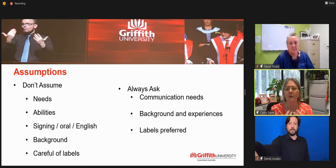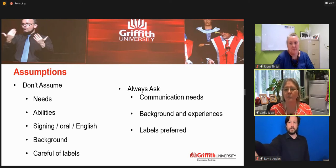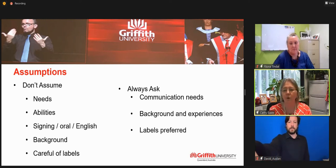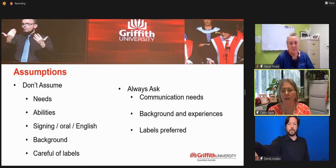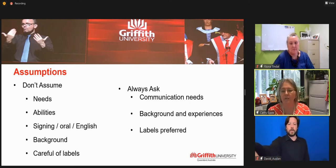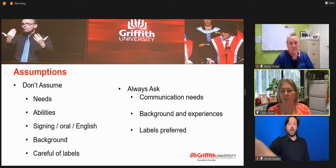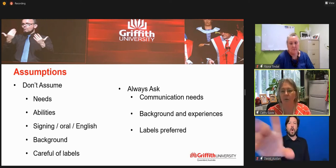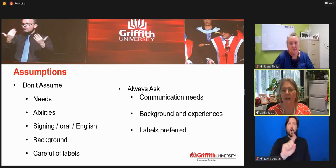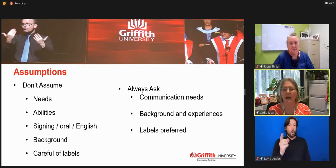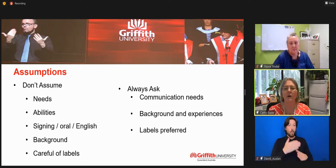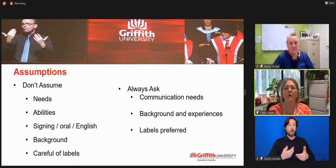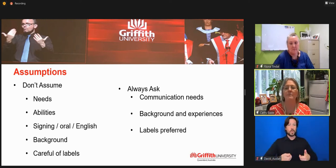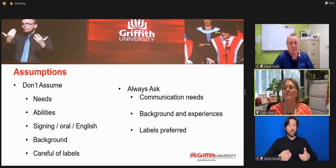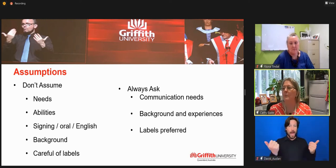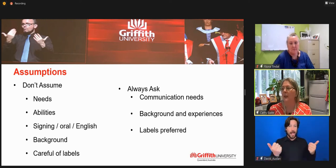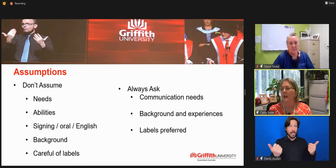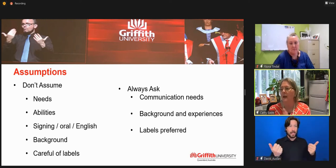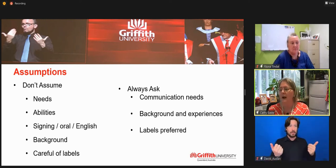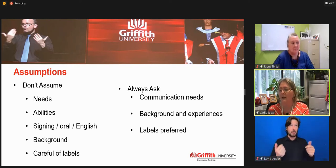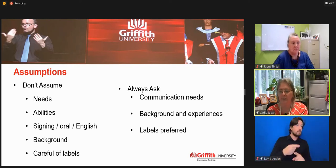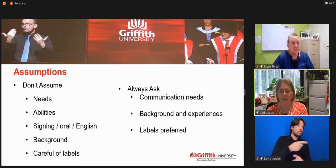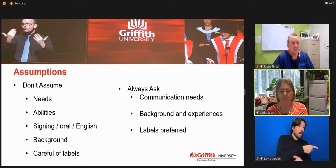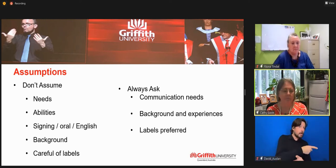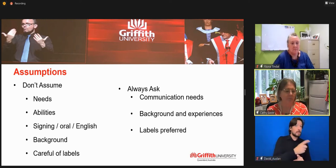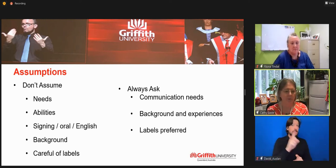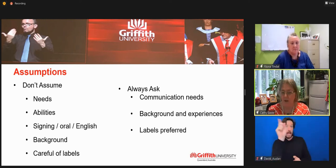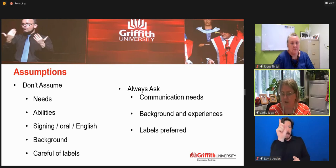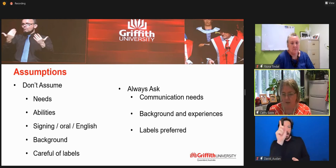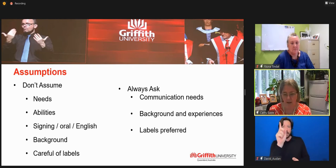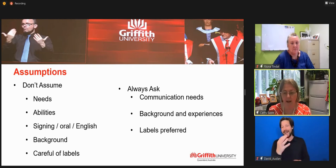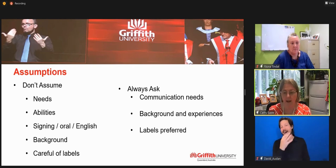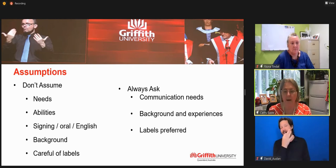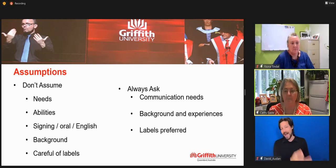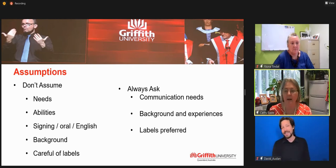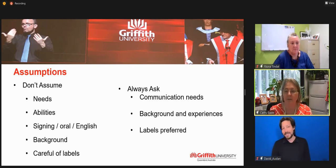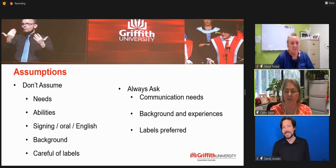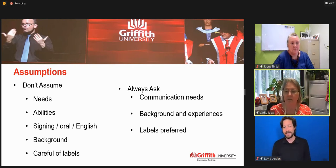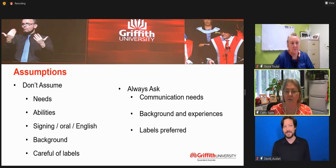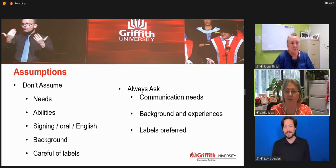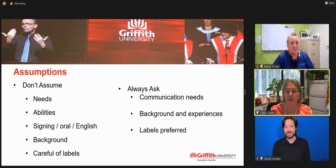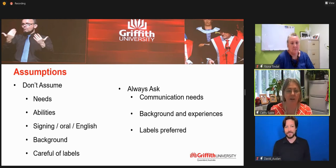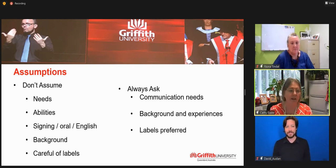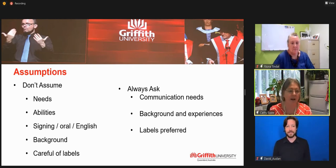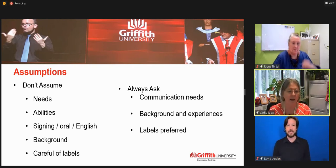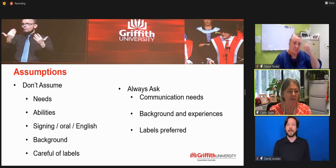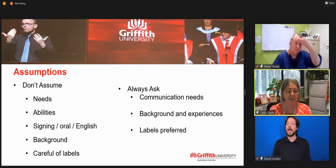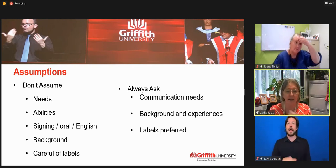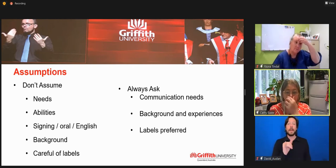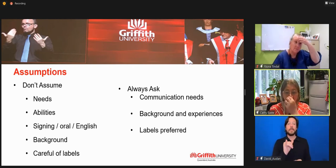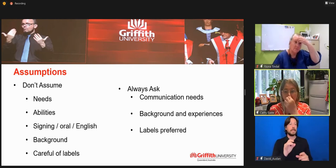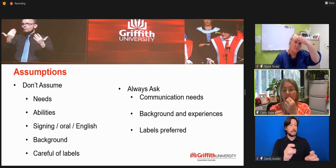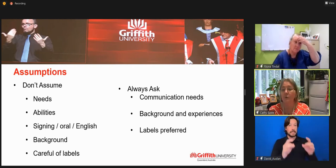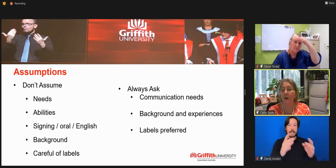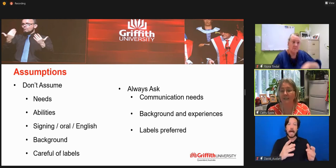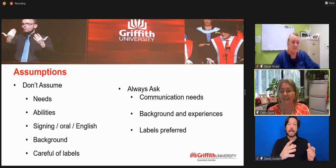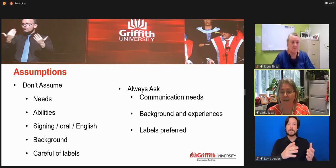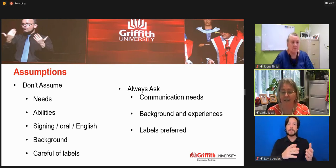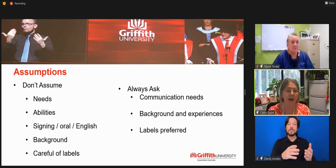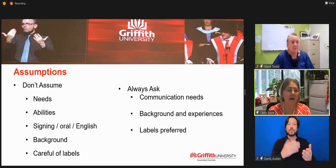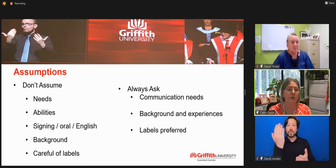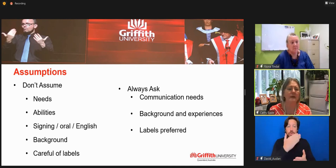what is working for them now. Ask them a month into their study. Are you understanding? Are you